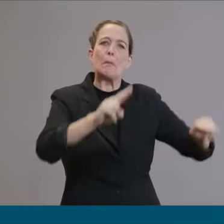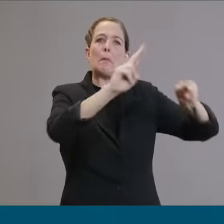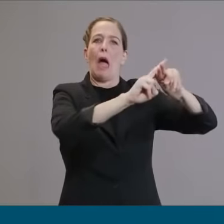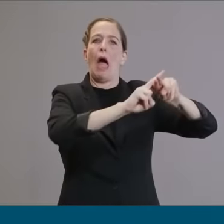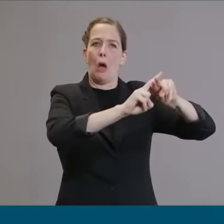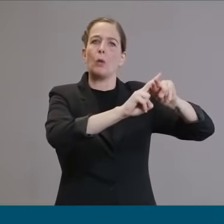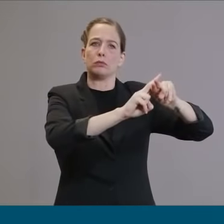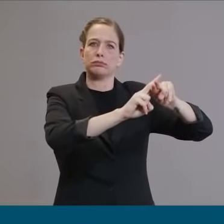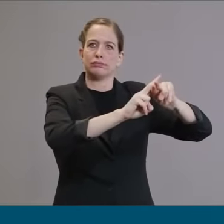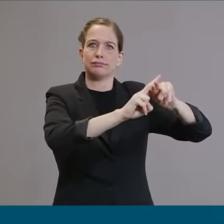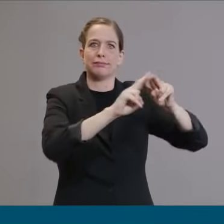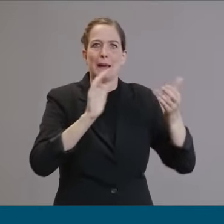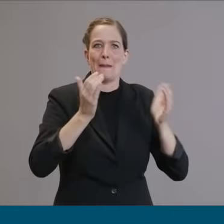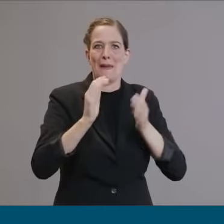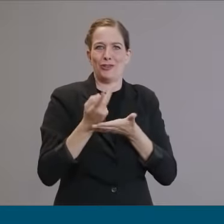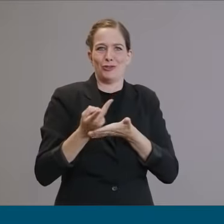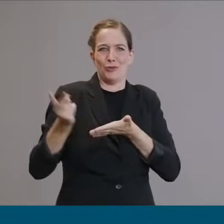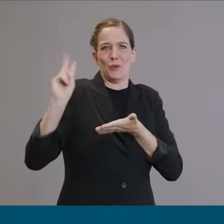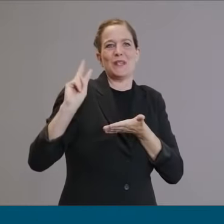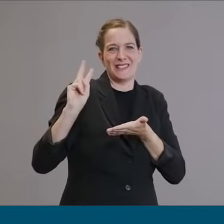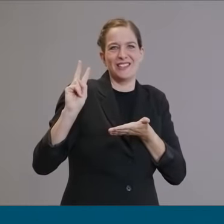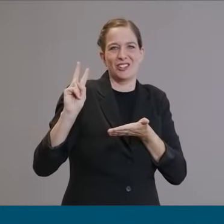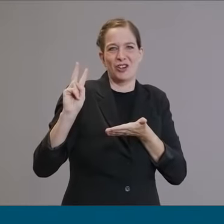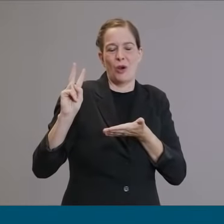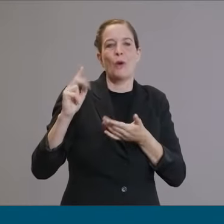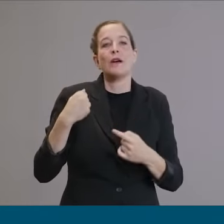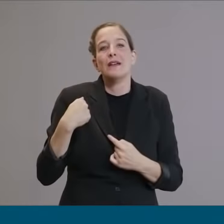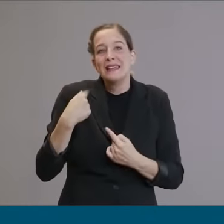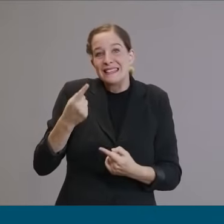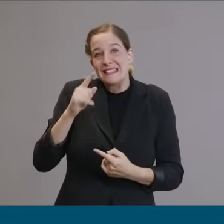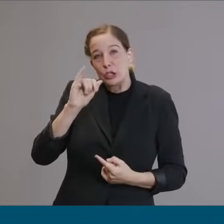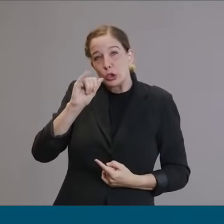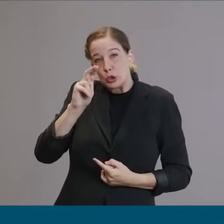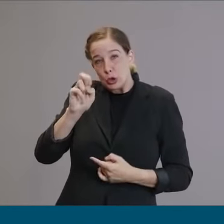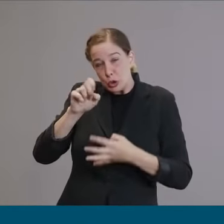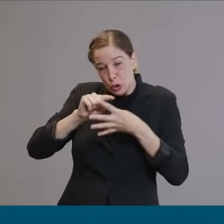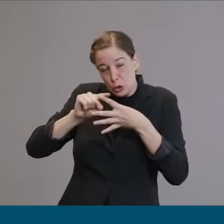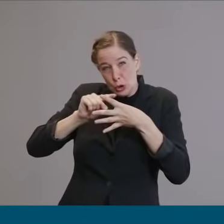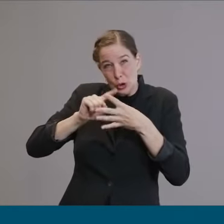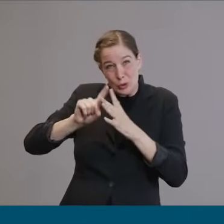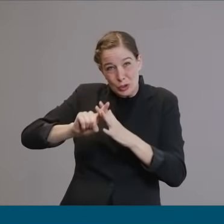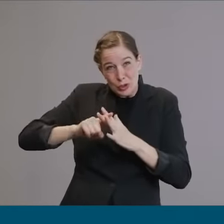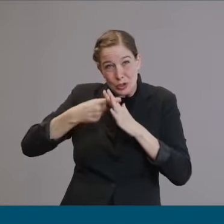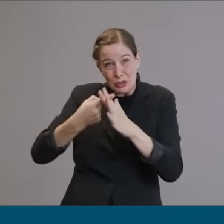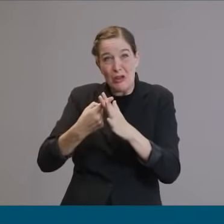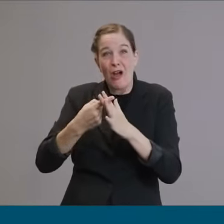AND SINCE THE START OF JUNE, 14 STATES HAVE RECORDED THEIR HIGHEST EVER SEVEN-DAY AVERAGE